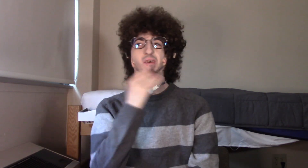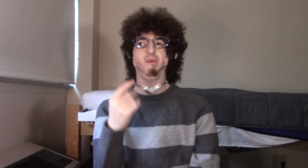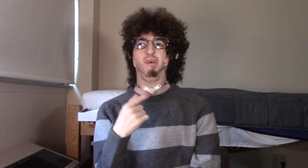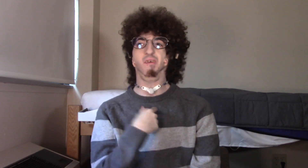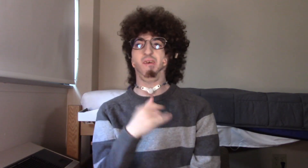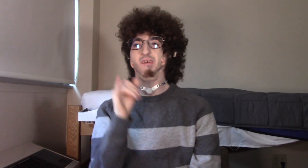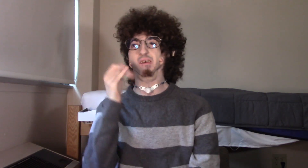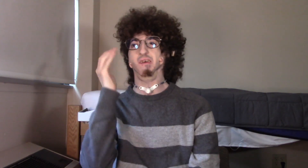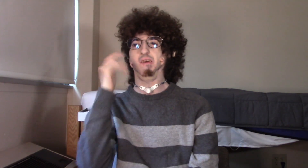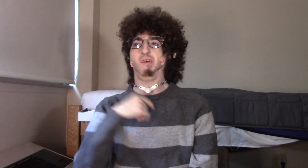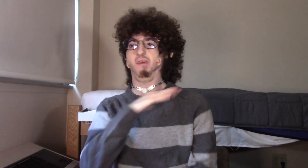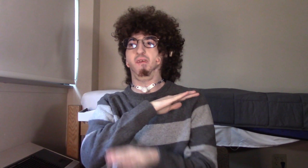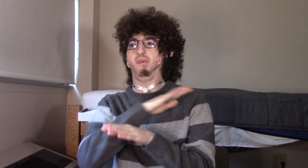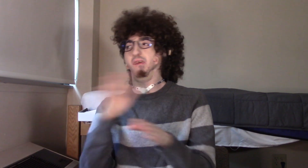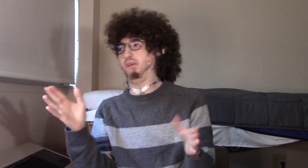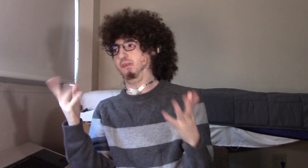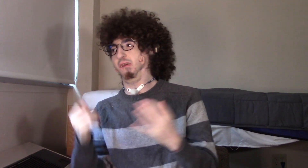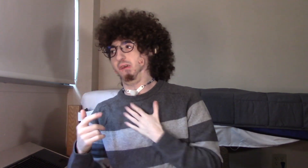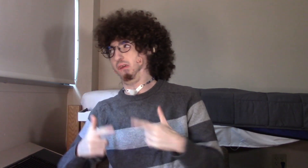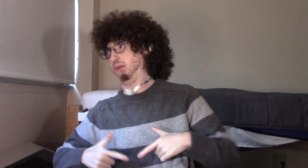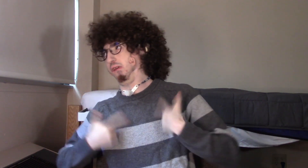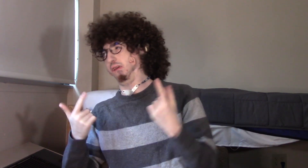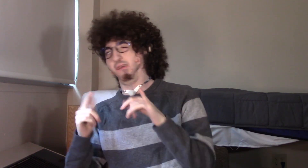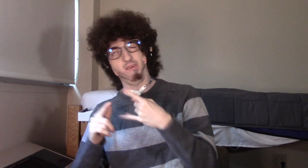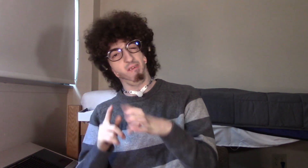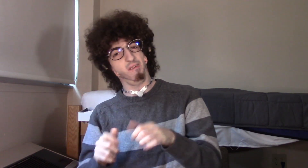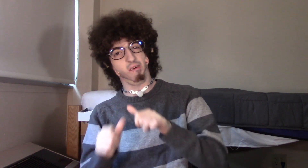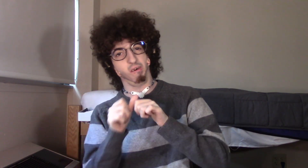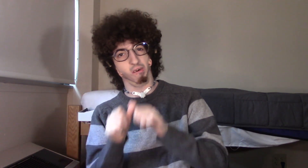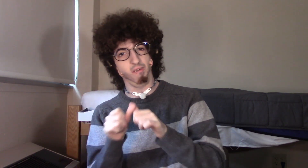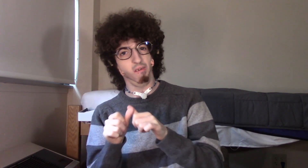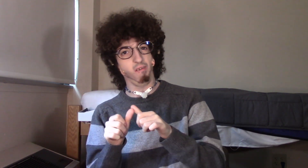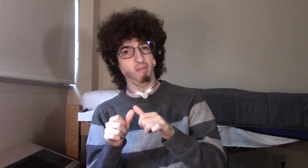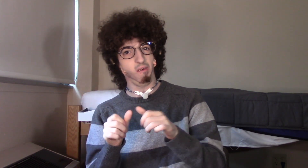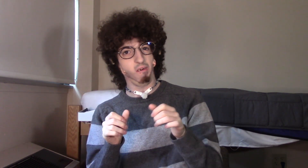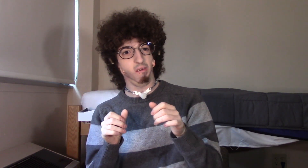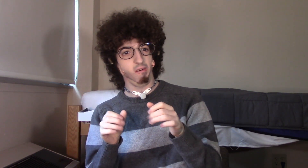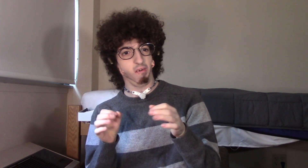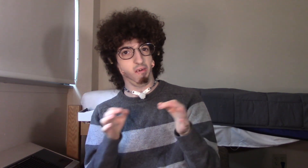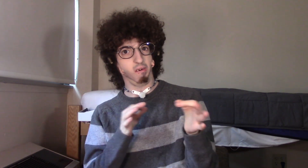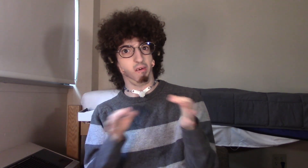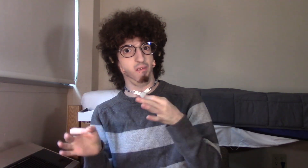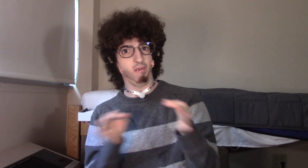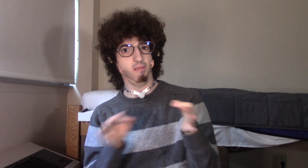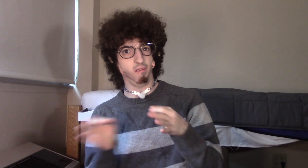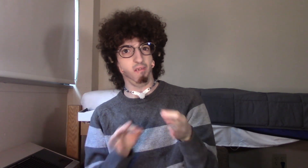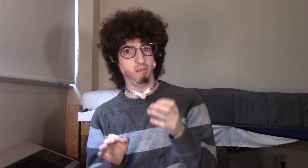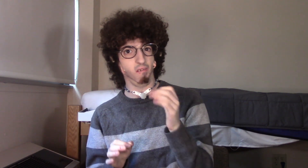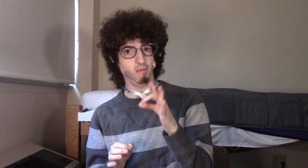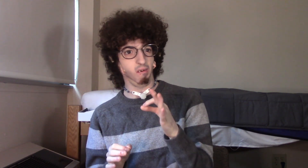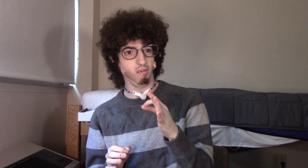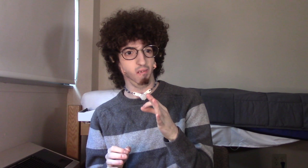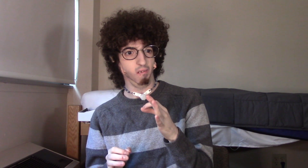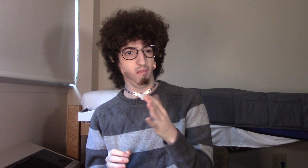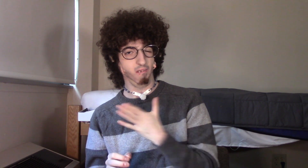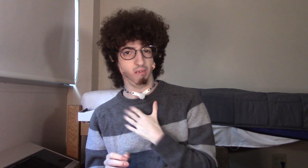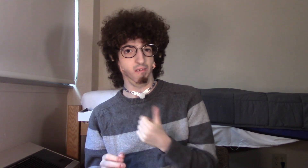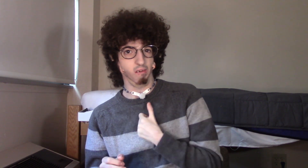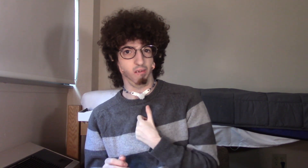I don't want my life to just be a constant explanation of myself